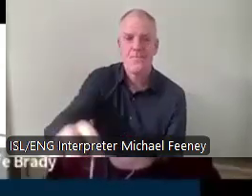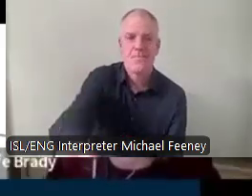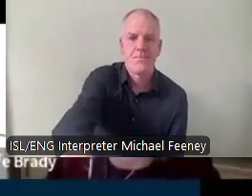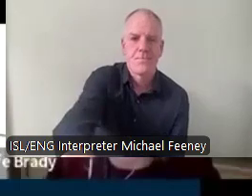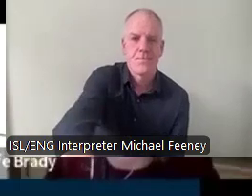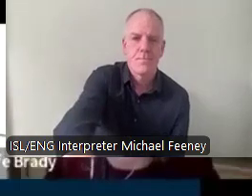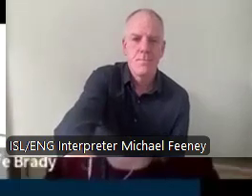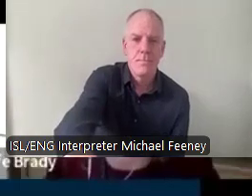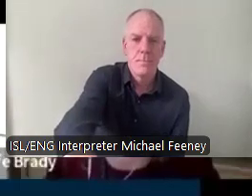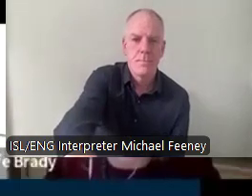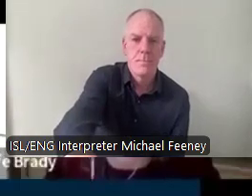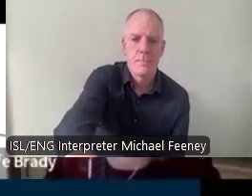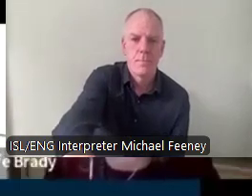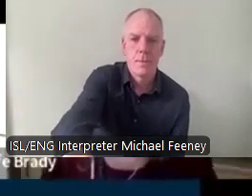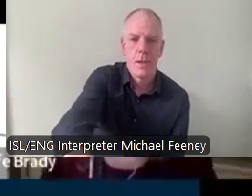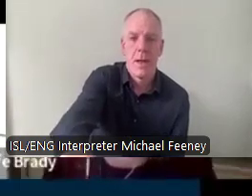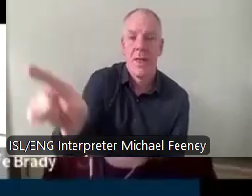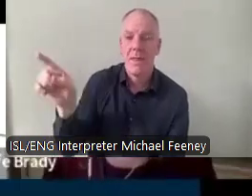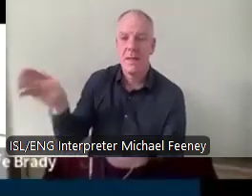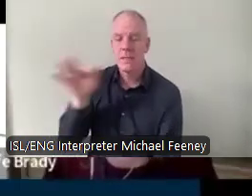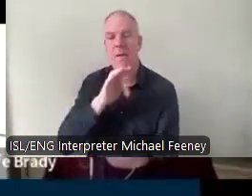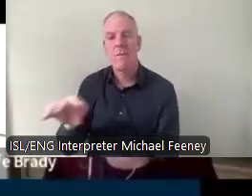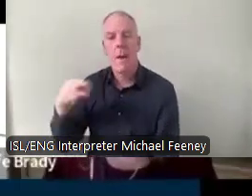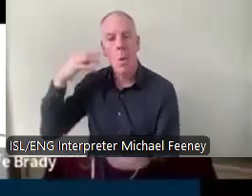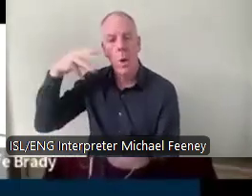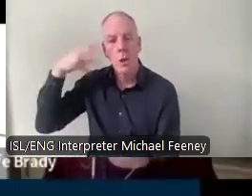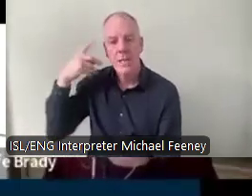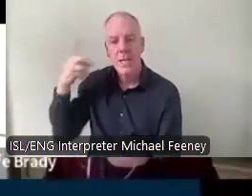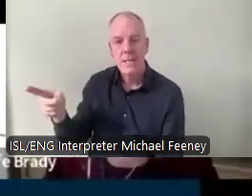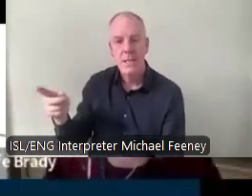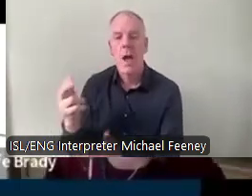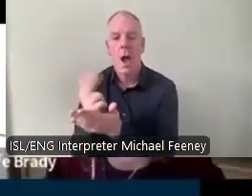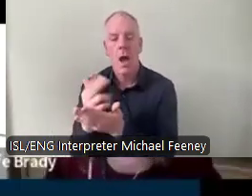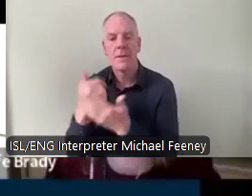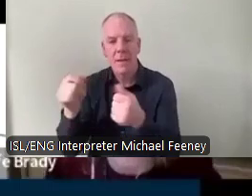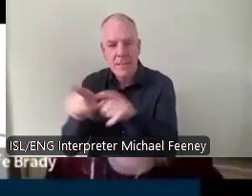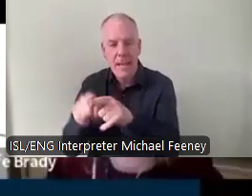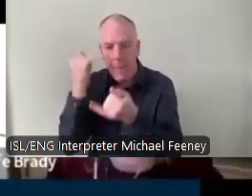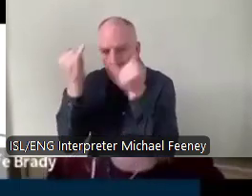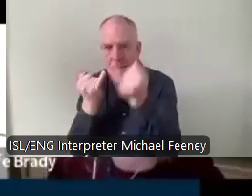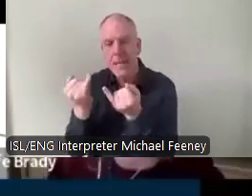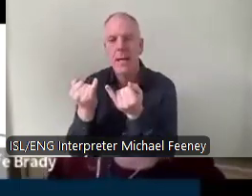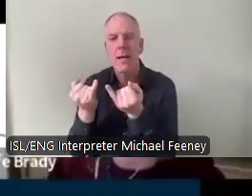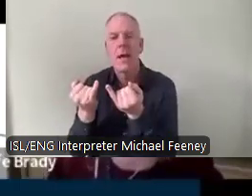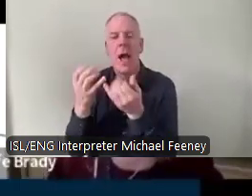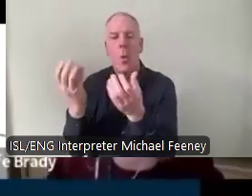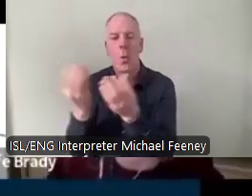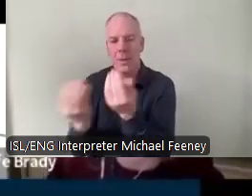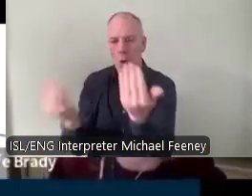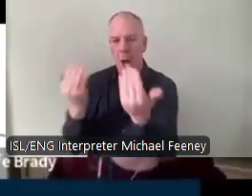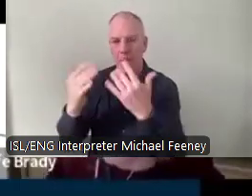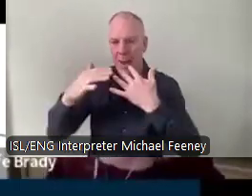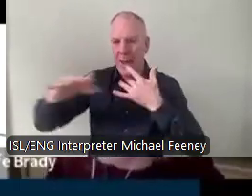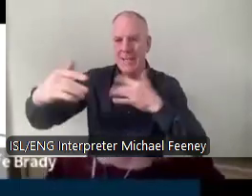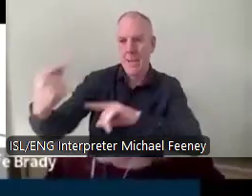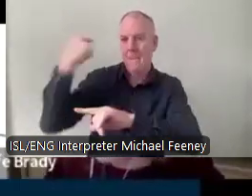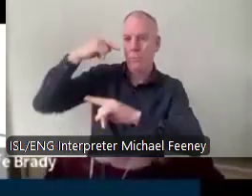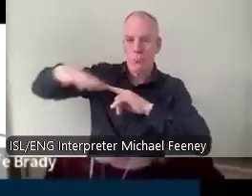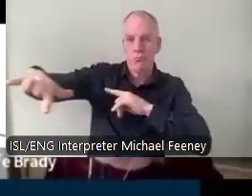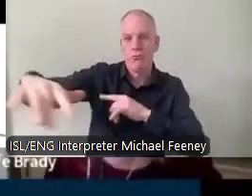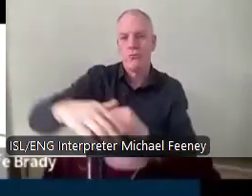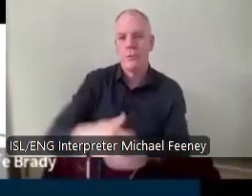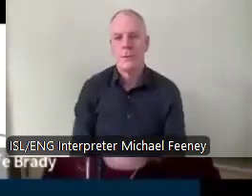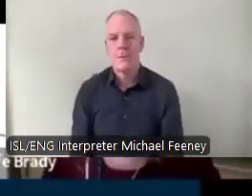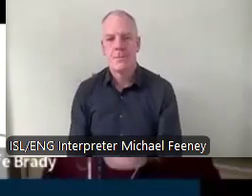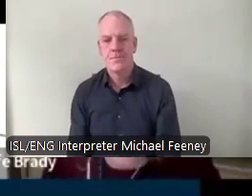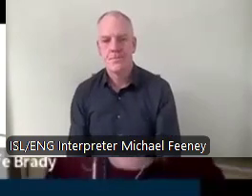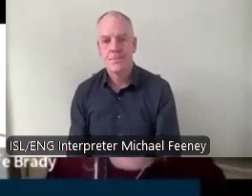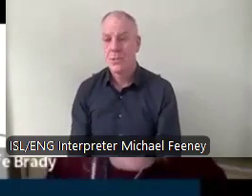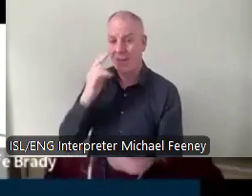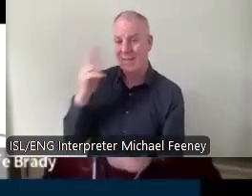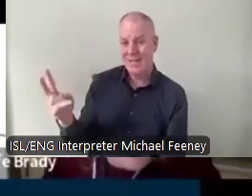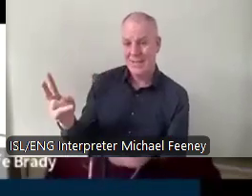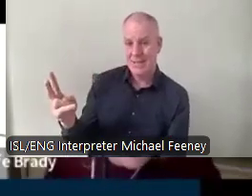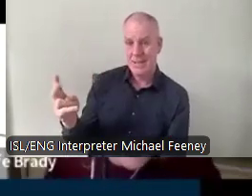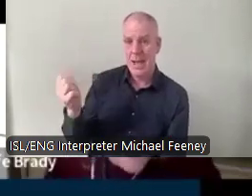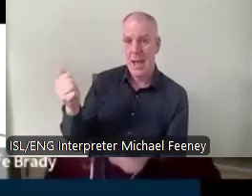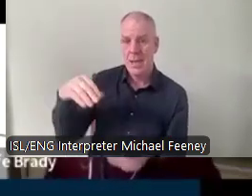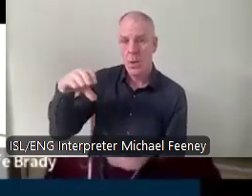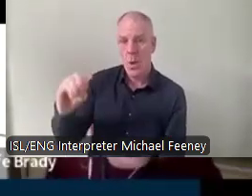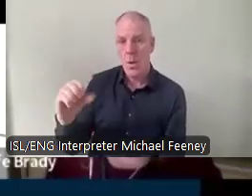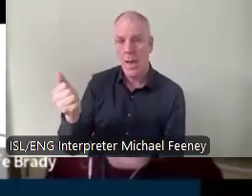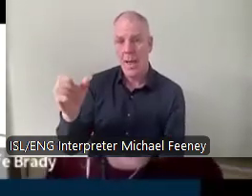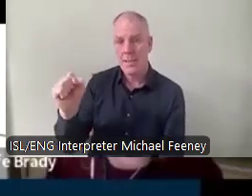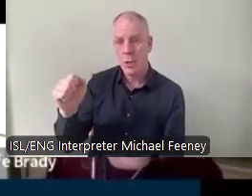of Art in Washington where the artist employs a similar palette and includes a comparable landscape in the background. Then we see Amico Aspertini in this, in this